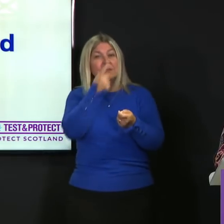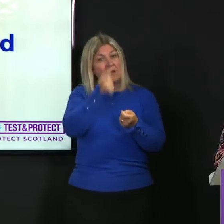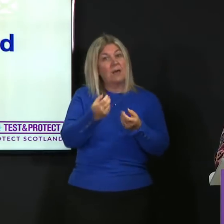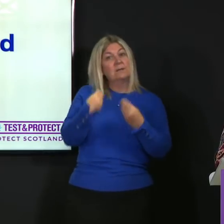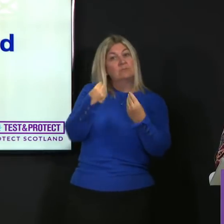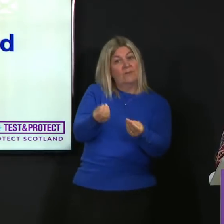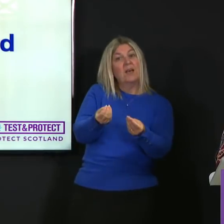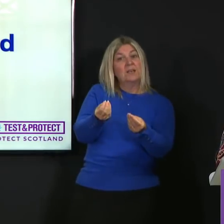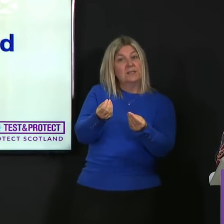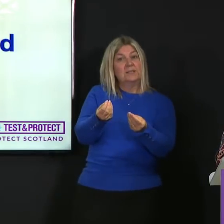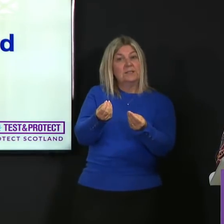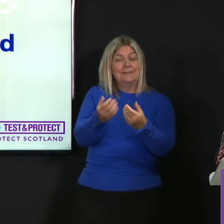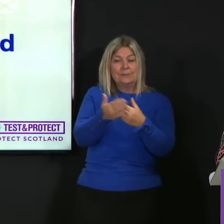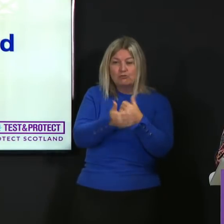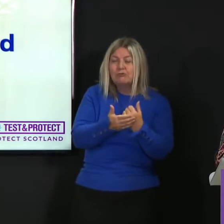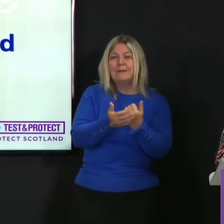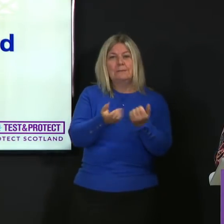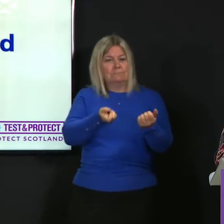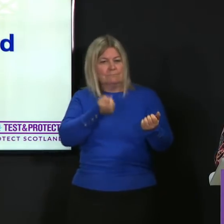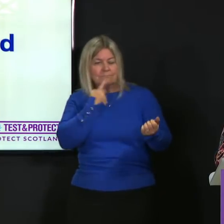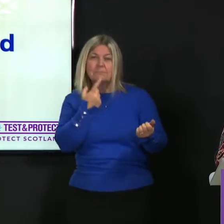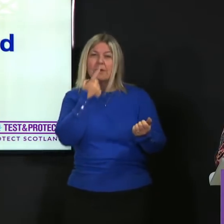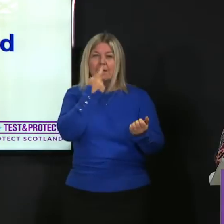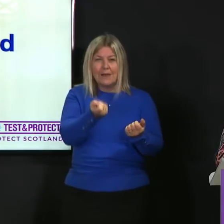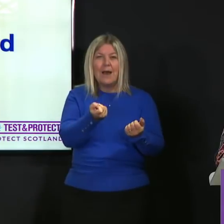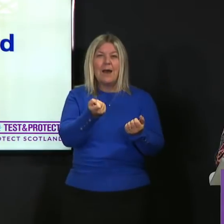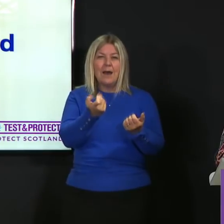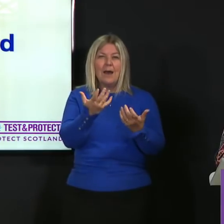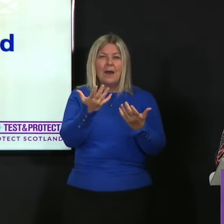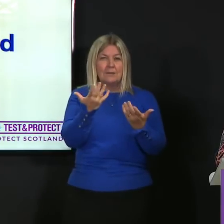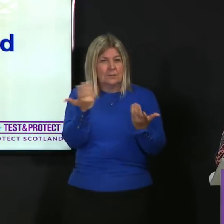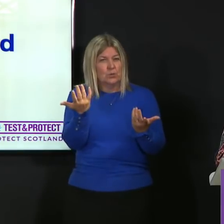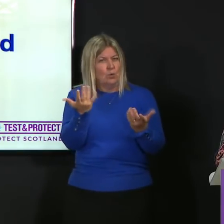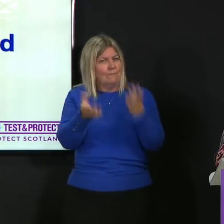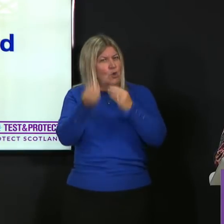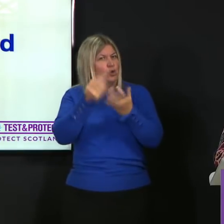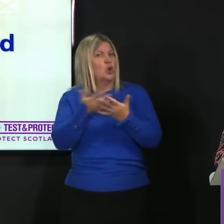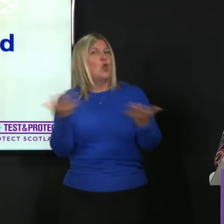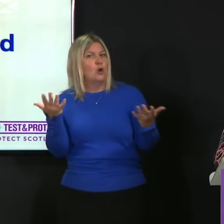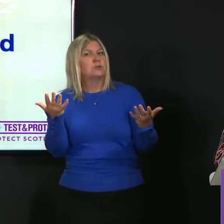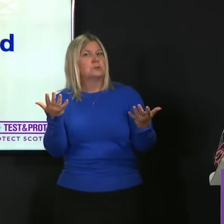treatments, so that the clinicians in the health system have learned a lot as well about how to